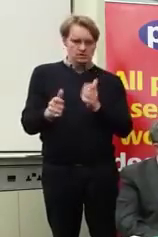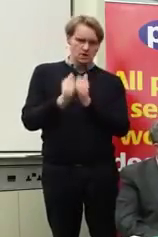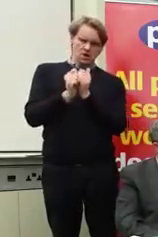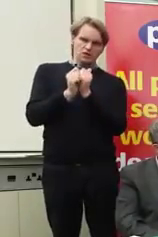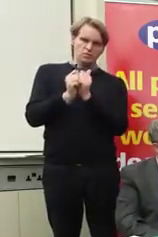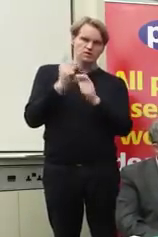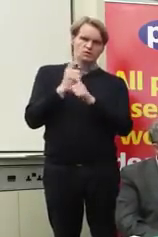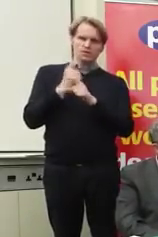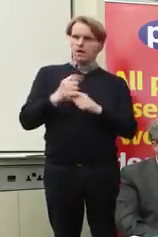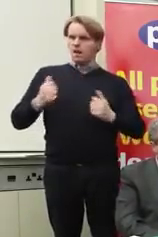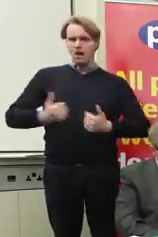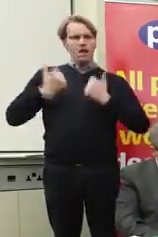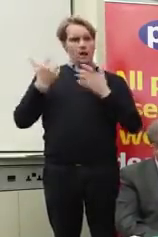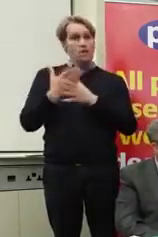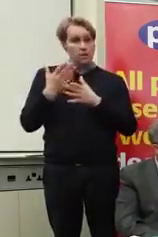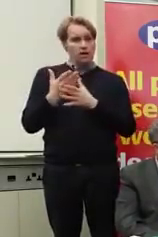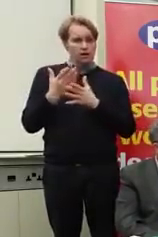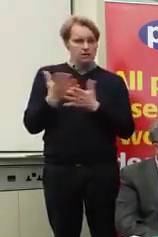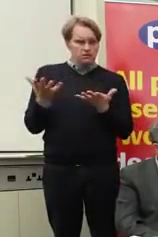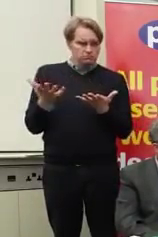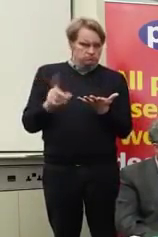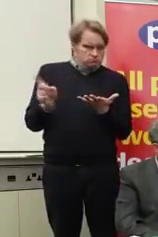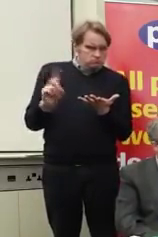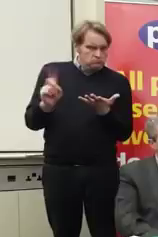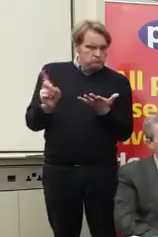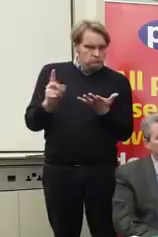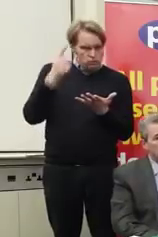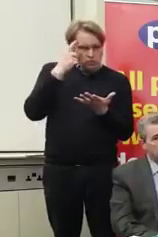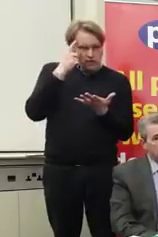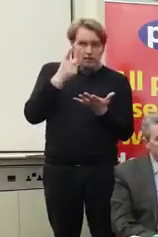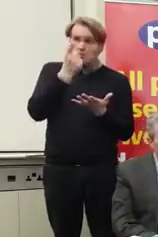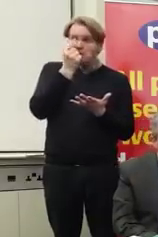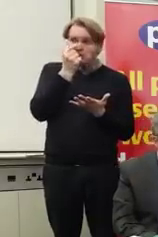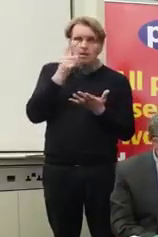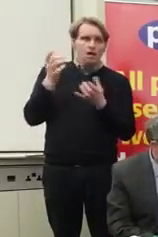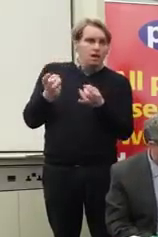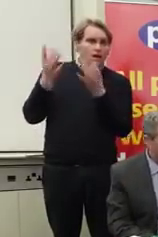the work that we're doing to ensure if that proves necessary. Well we can win.